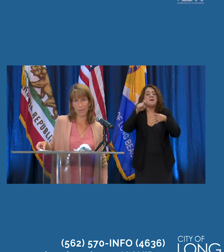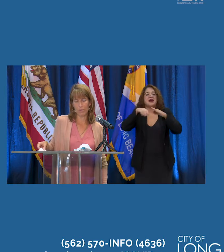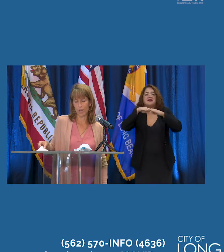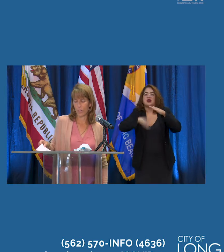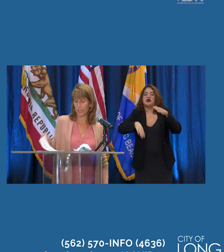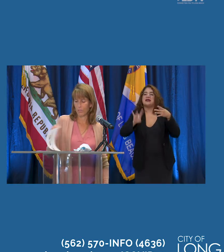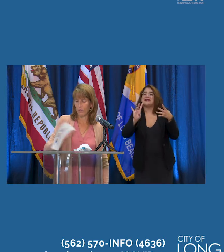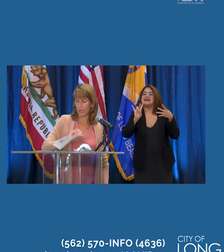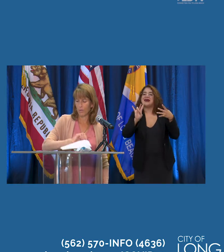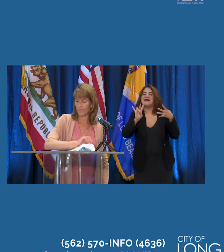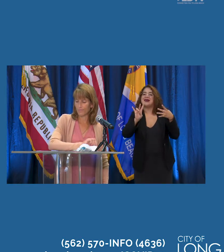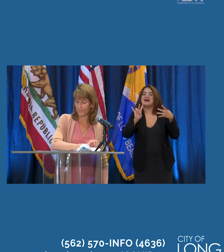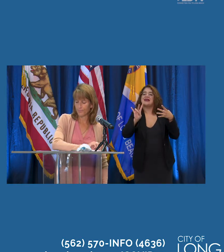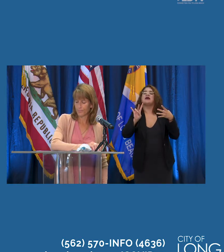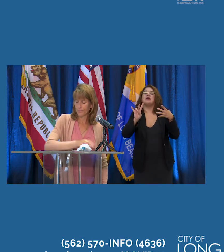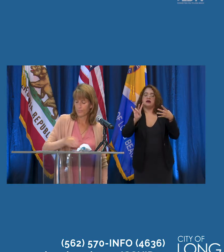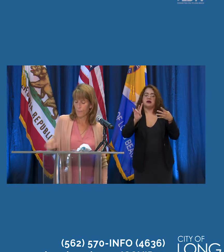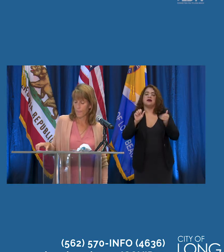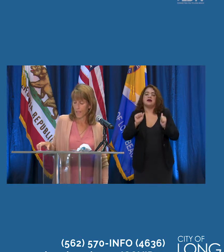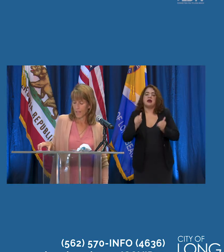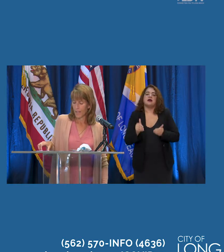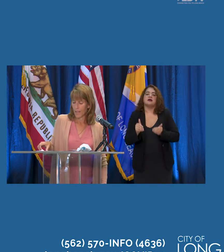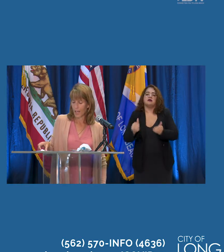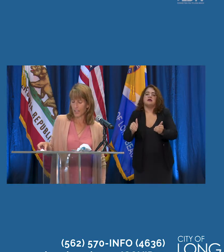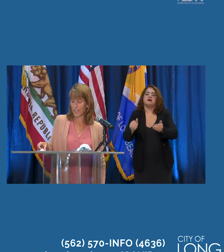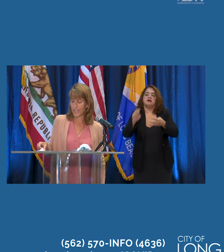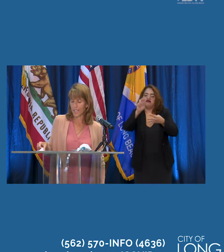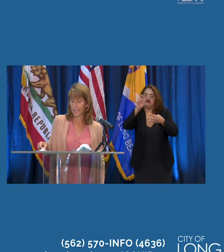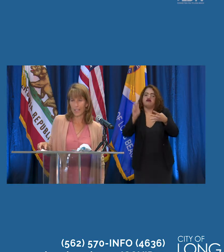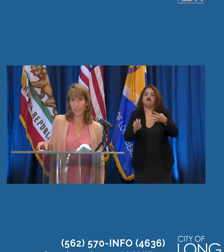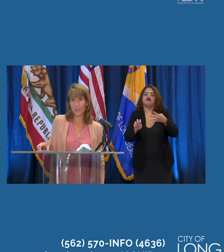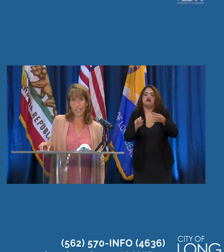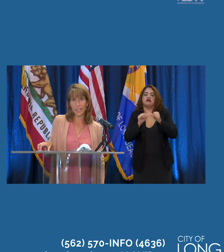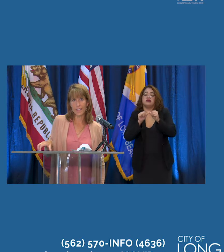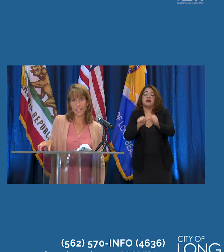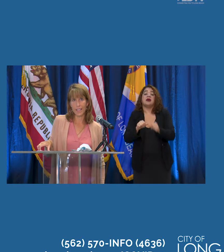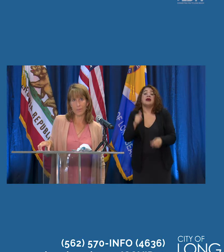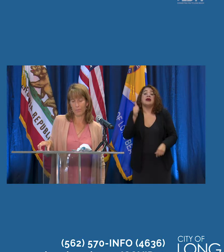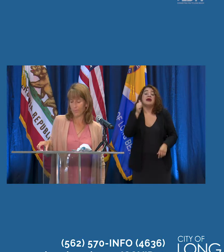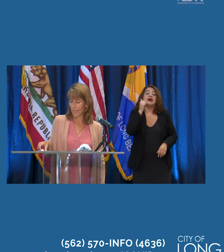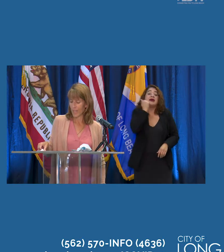before we could move forward. Our current daily case rate